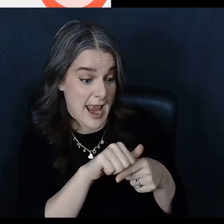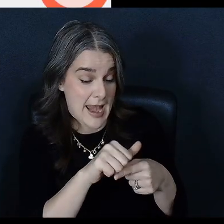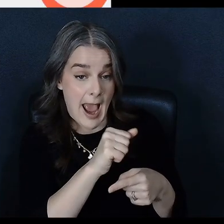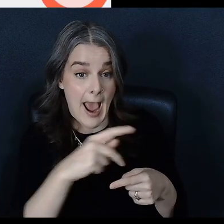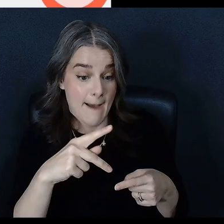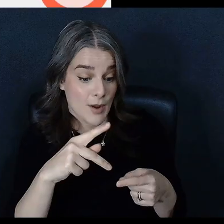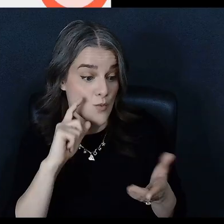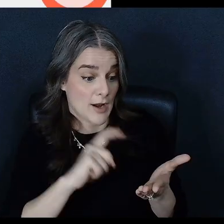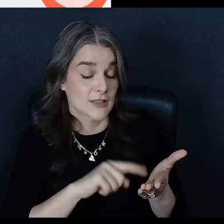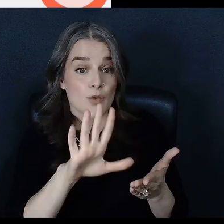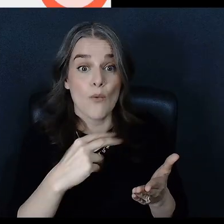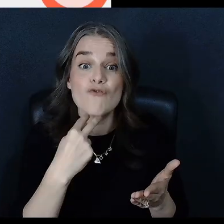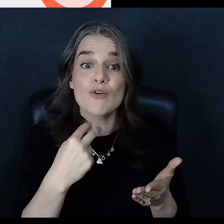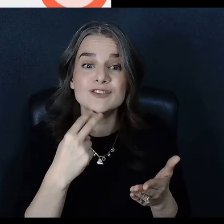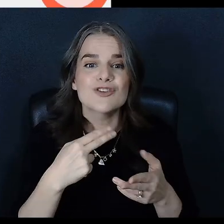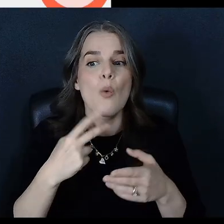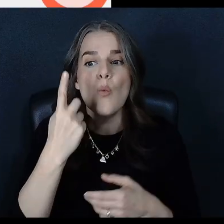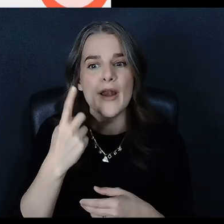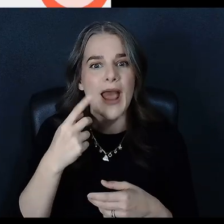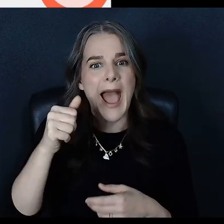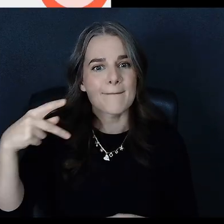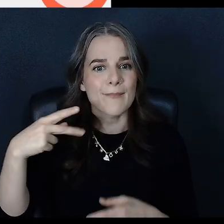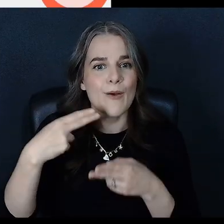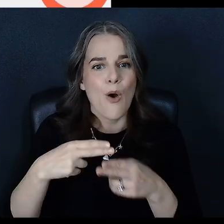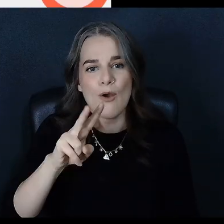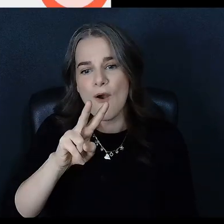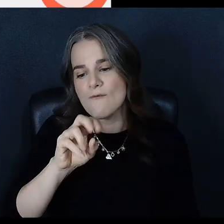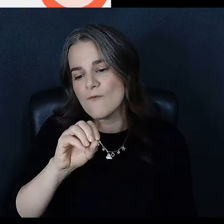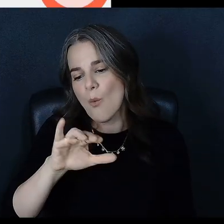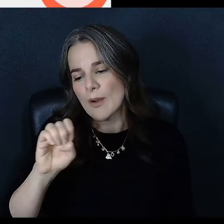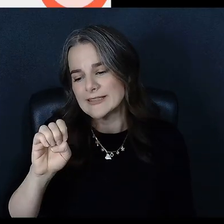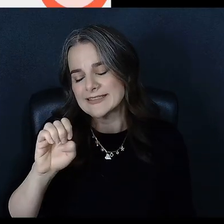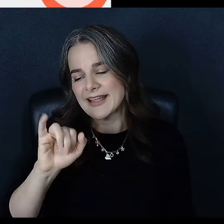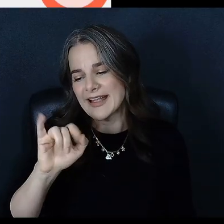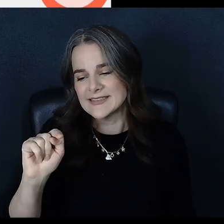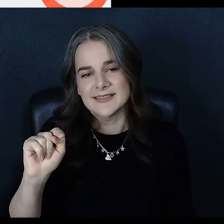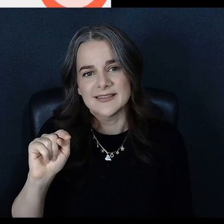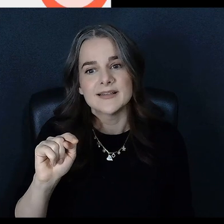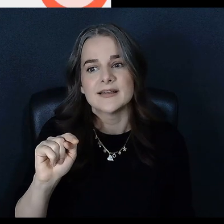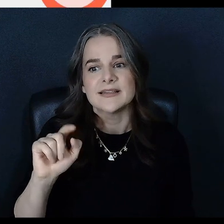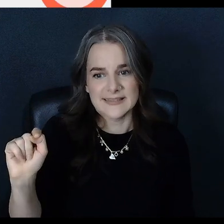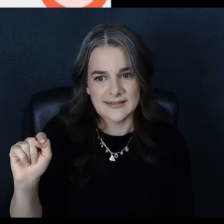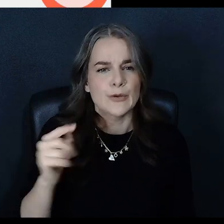There's one called Voiceitt-- Voice and then I-T-T I believe. there are two T's.